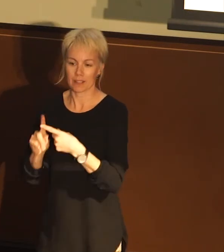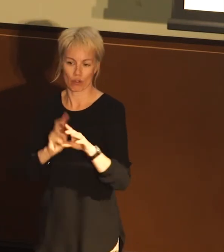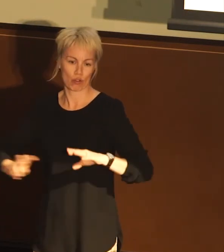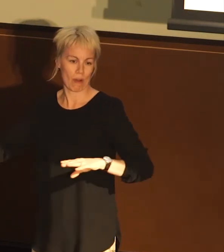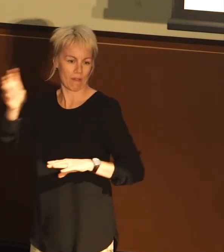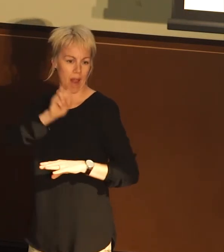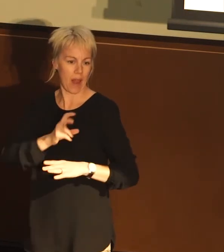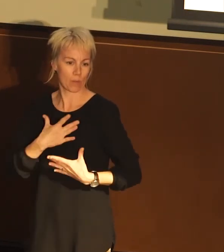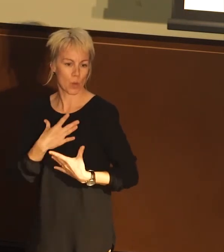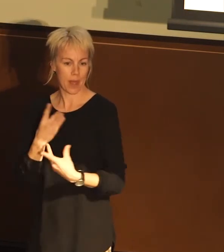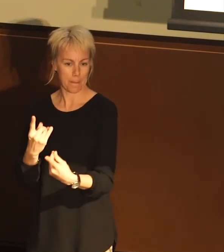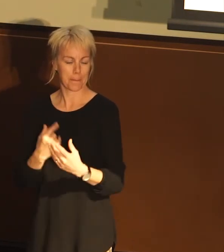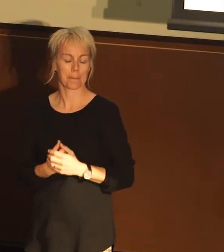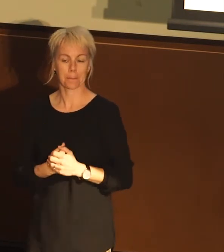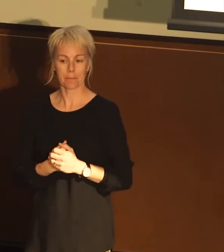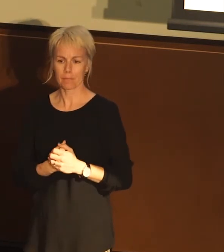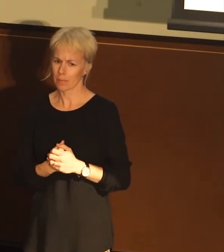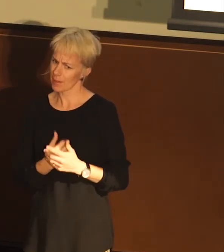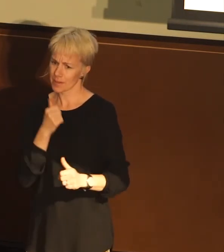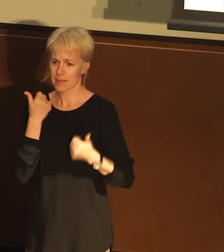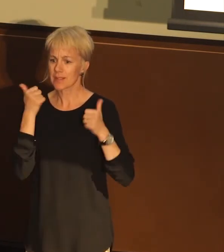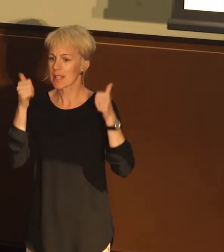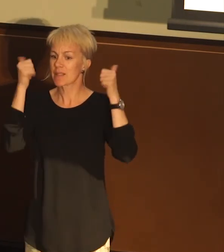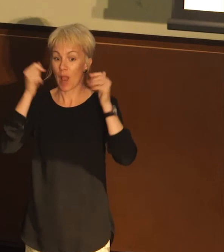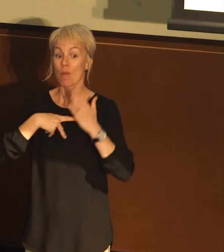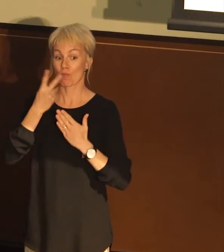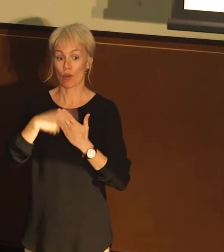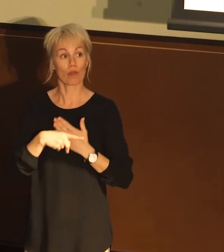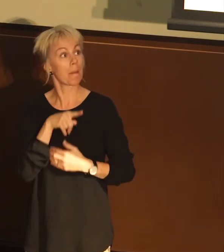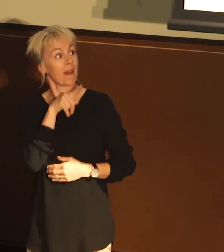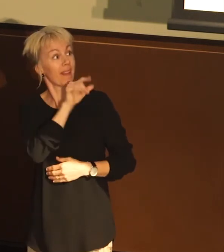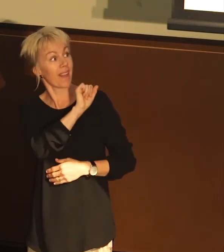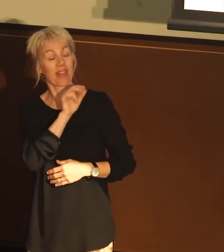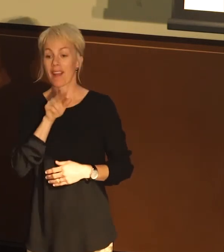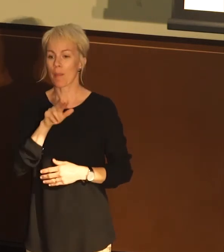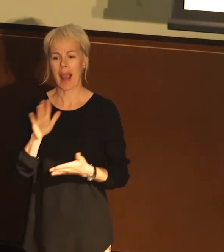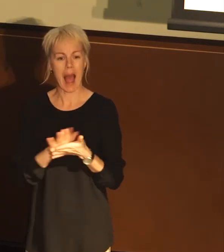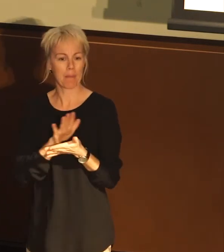very well regarded and Brian and Michelle were quite happy for us to share their story where they've travelled around Australia